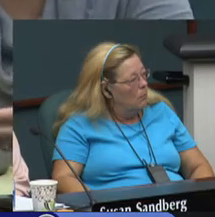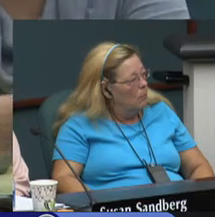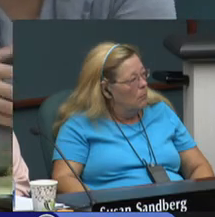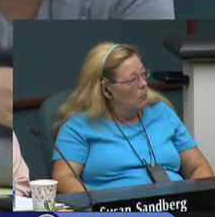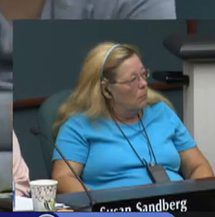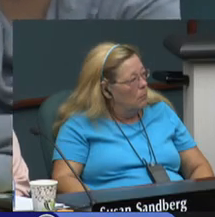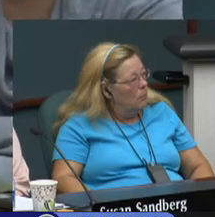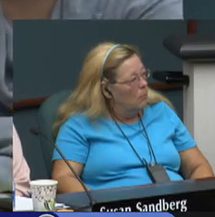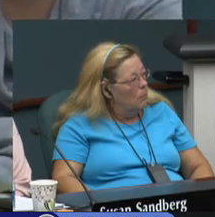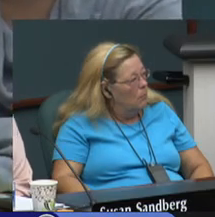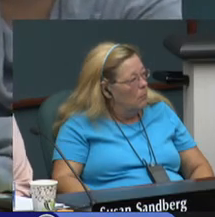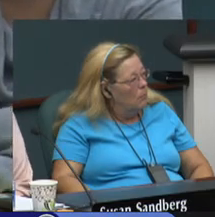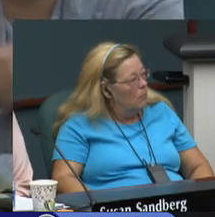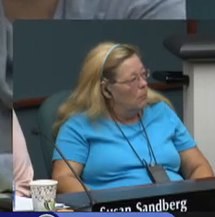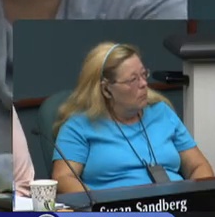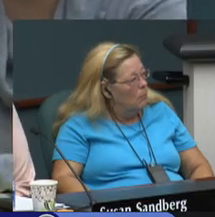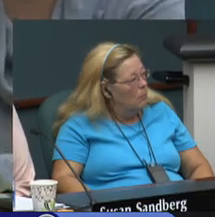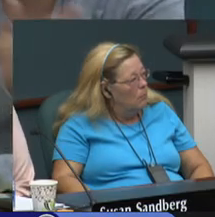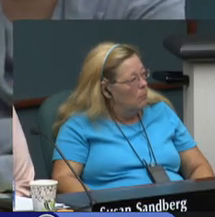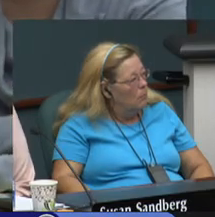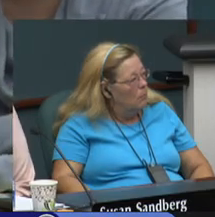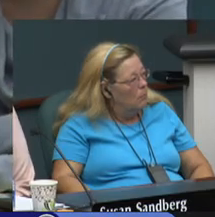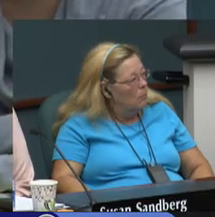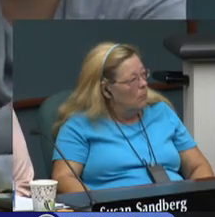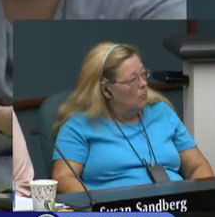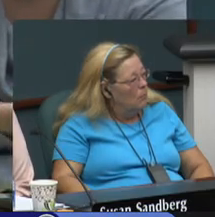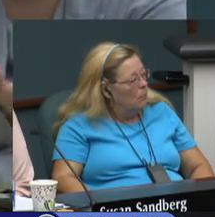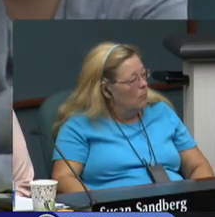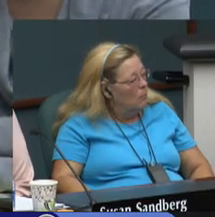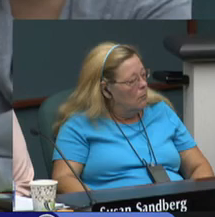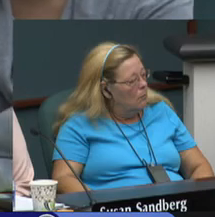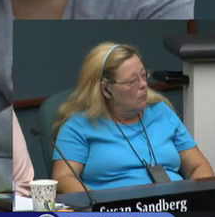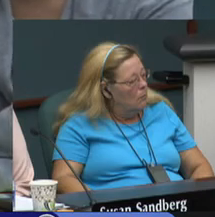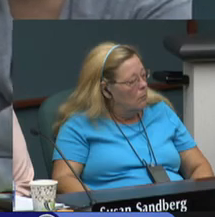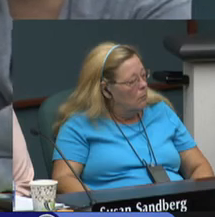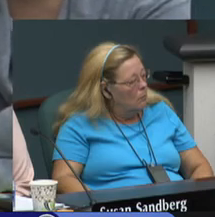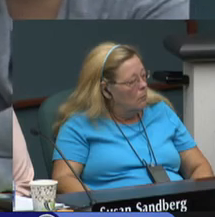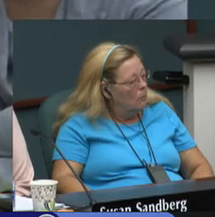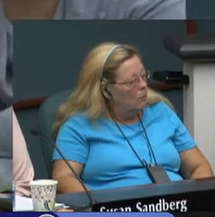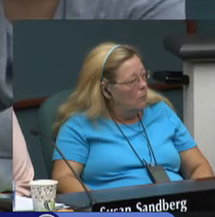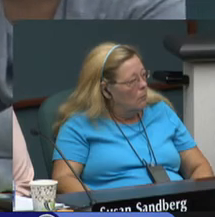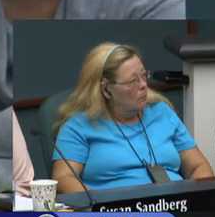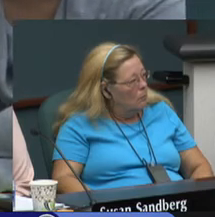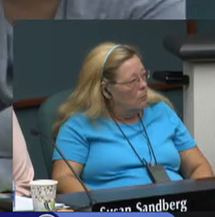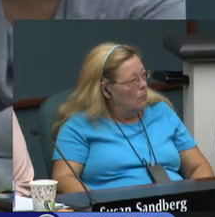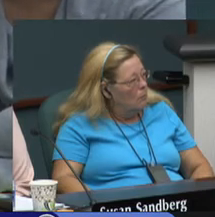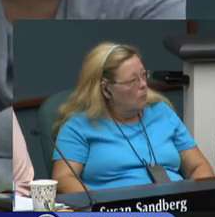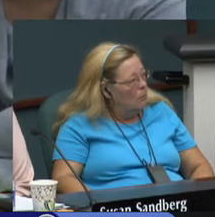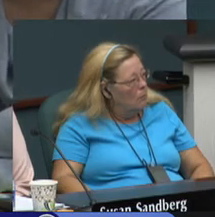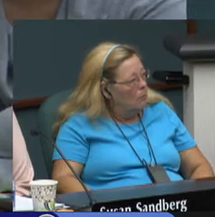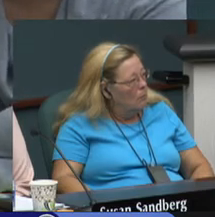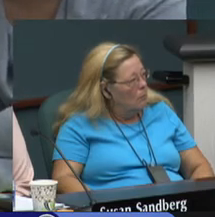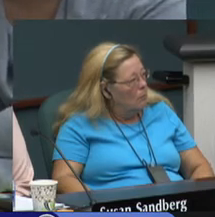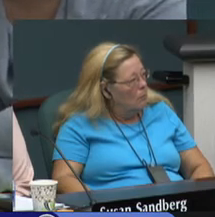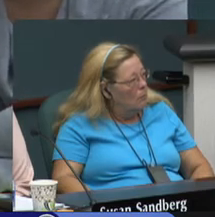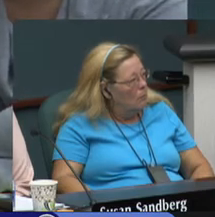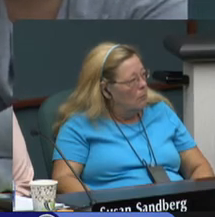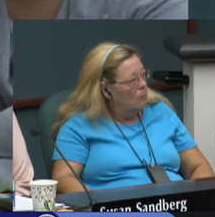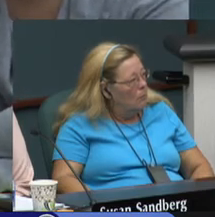giving that pedestrian interest or just not having it be a blank wall I'm not certain how that carries over I just off the top of my head I'm not certain how